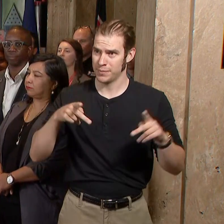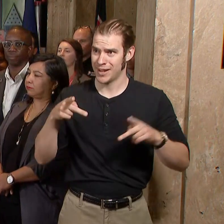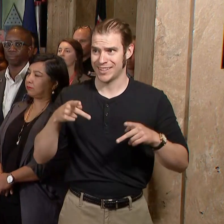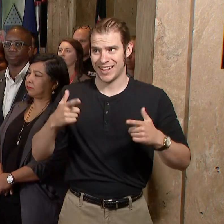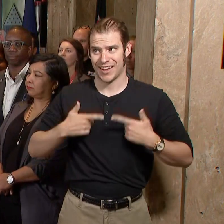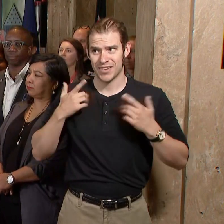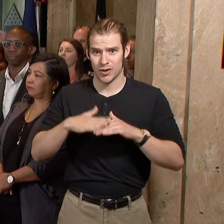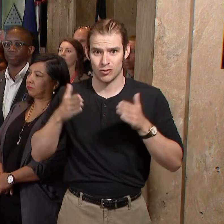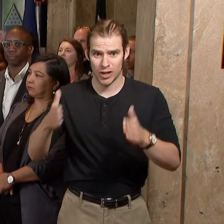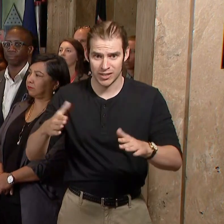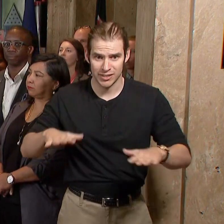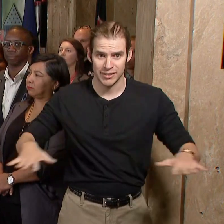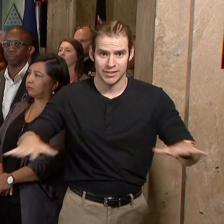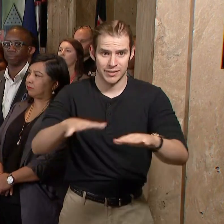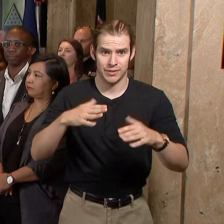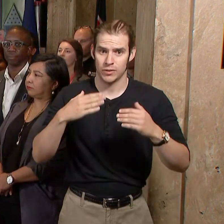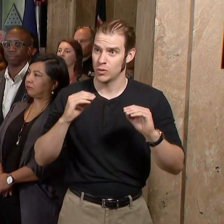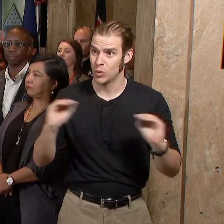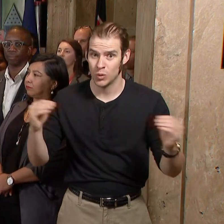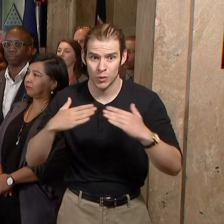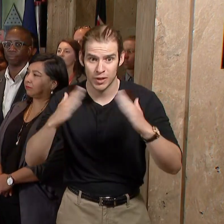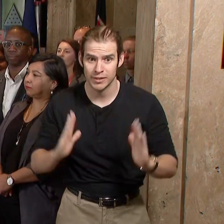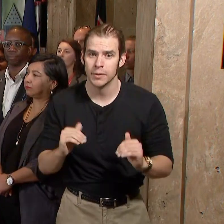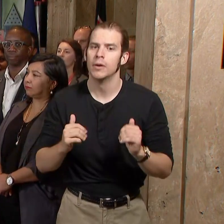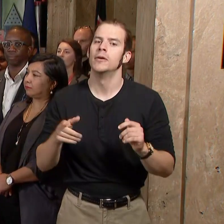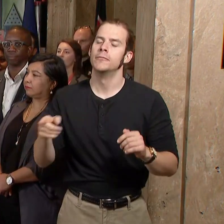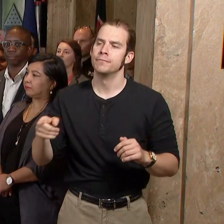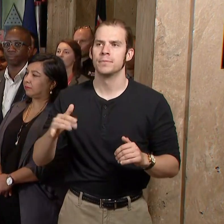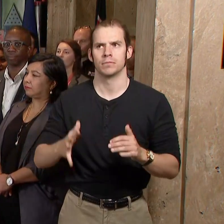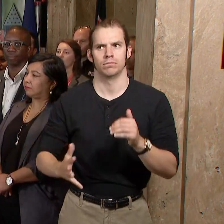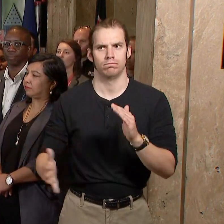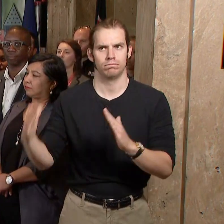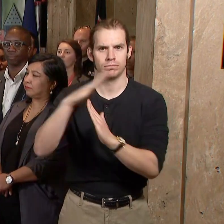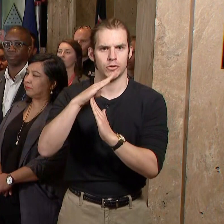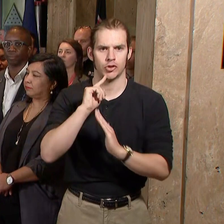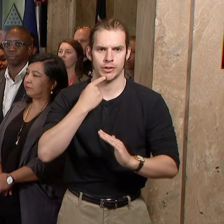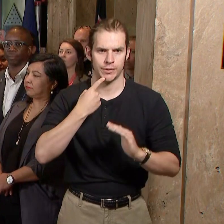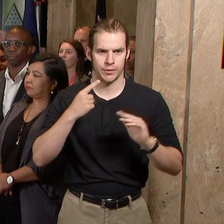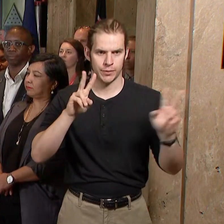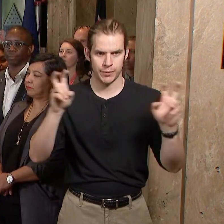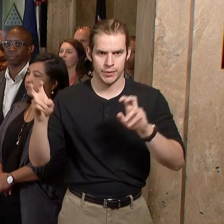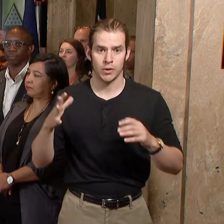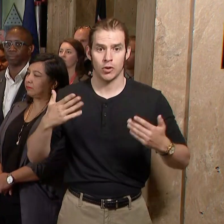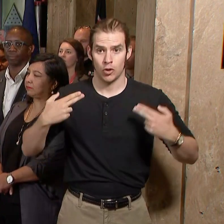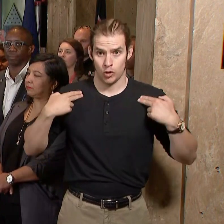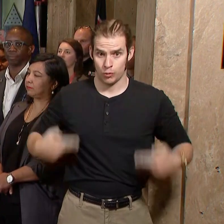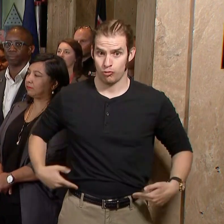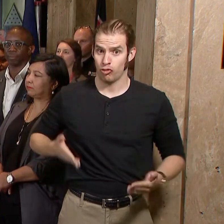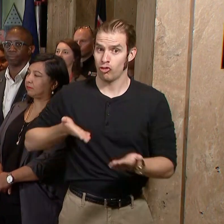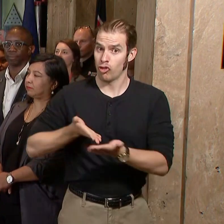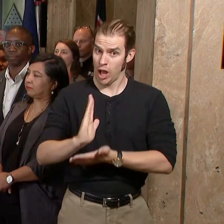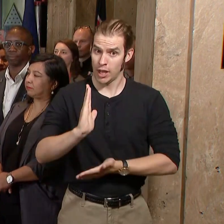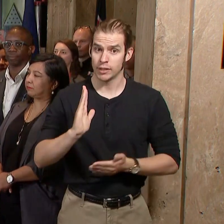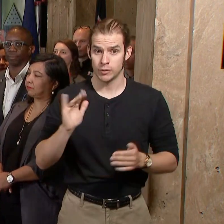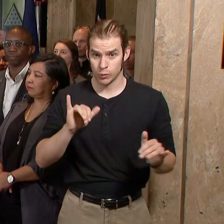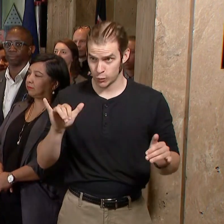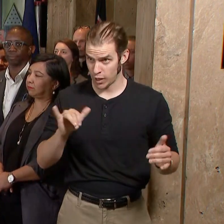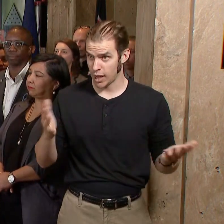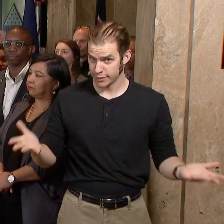issue the city faces right now. It is a human rights challenge because we know we have people who are right now living and dying